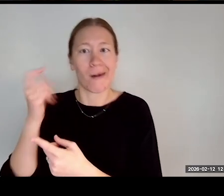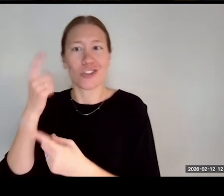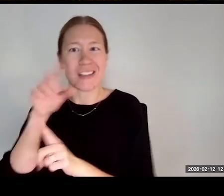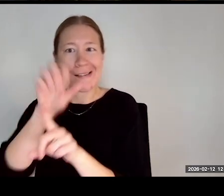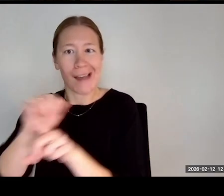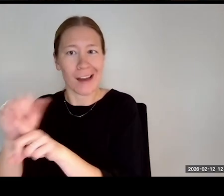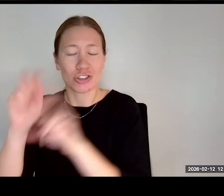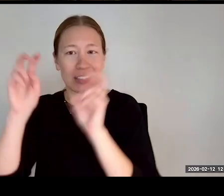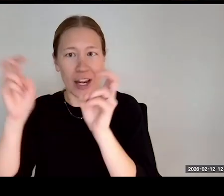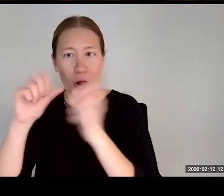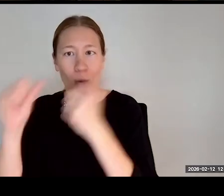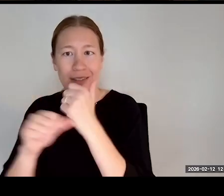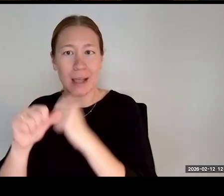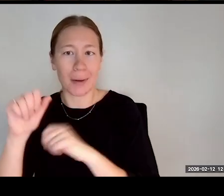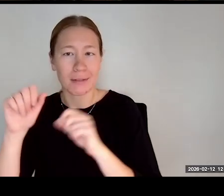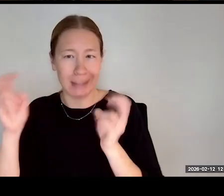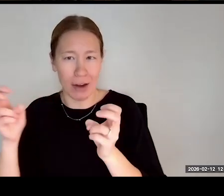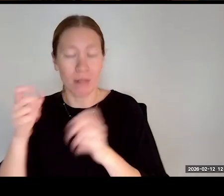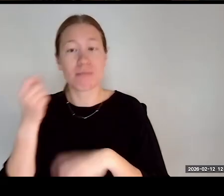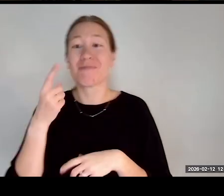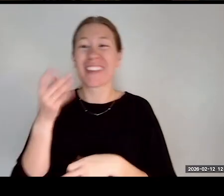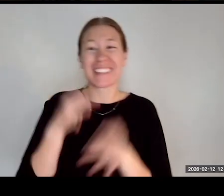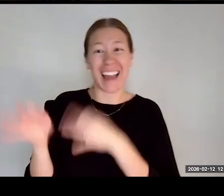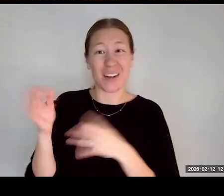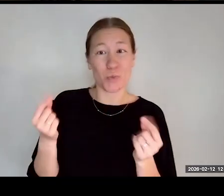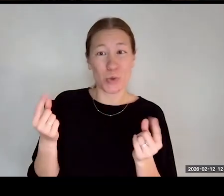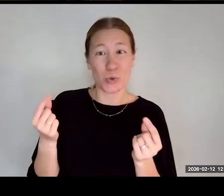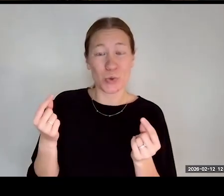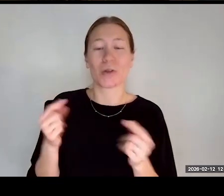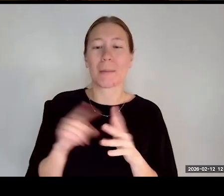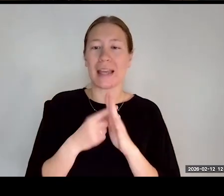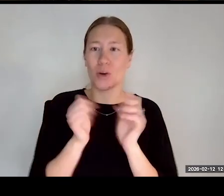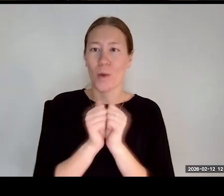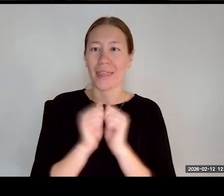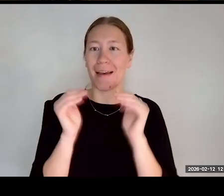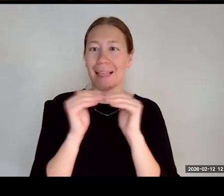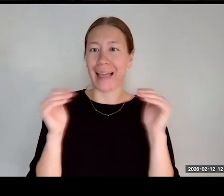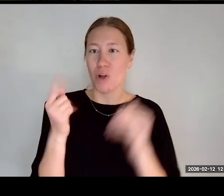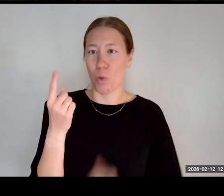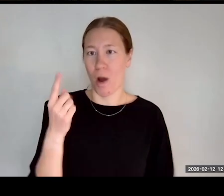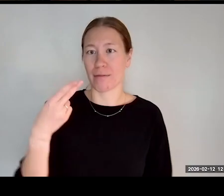So instead, we wanna start with heading level one in our paragraph styles and apply that to our document title.